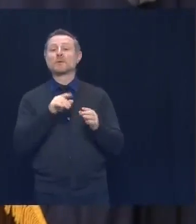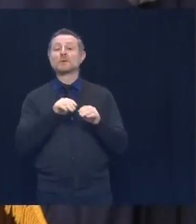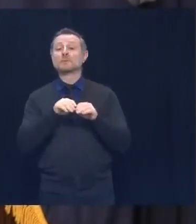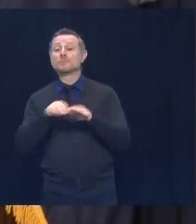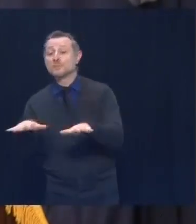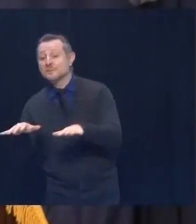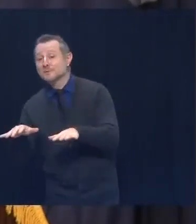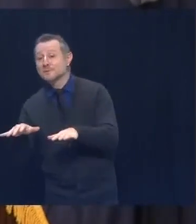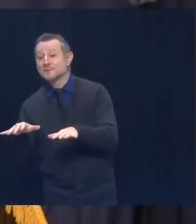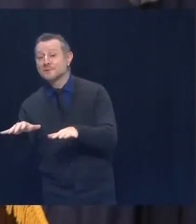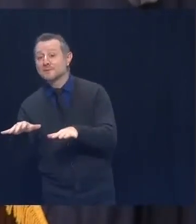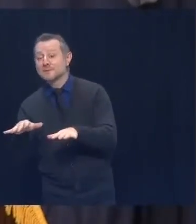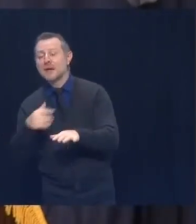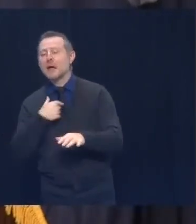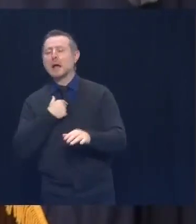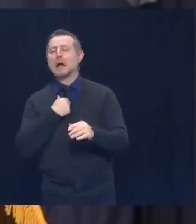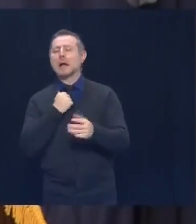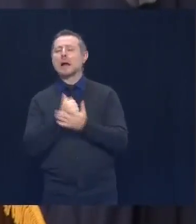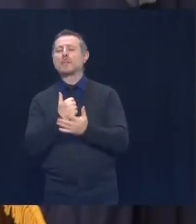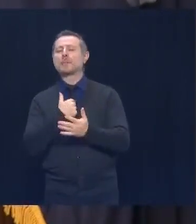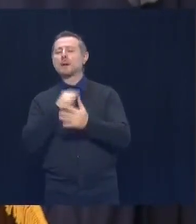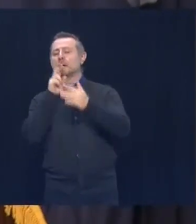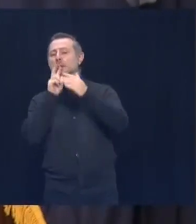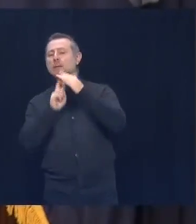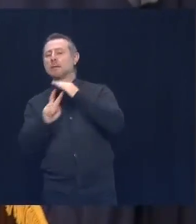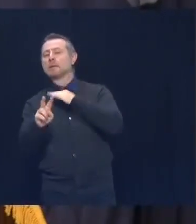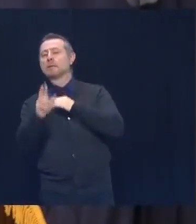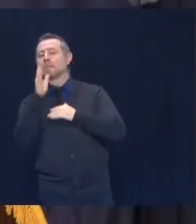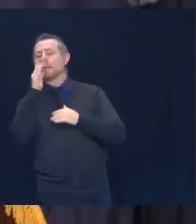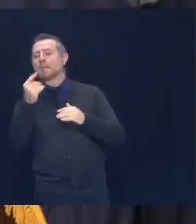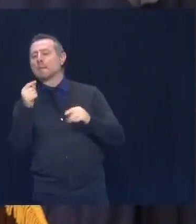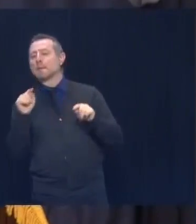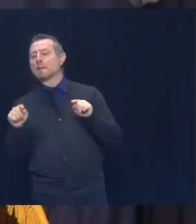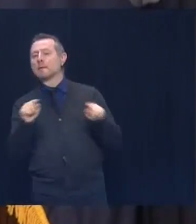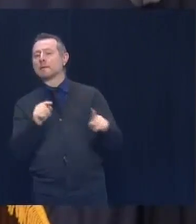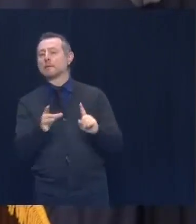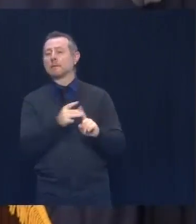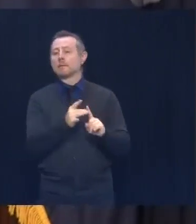WILL BE TOMORROW. THE INFECTION RATE POSITIVITY